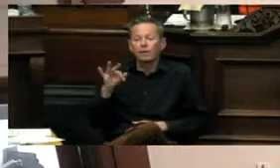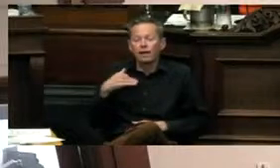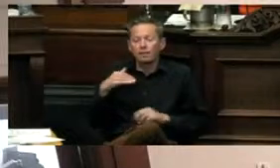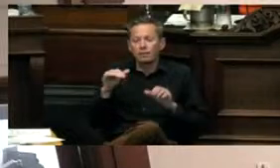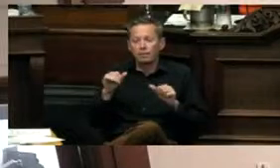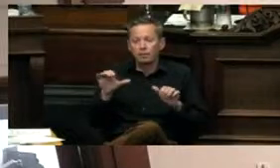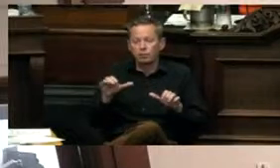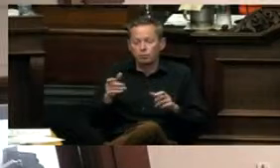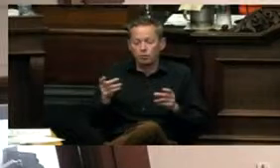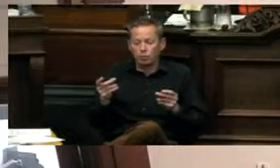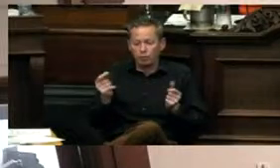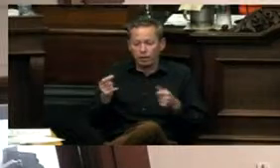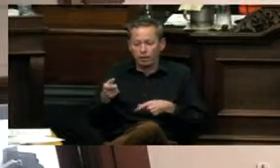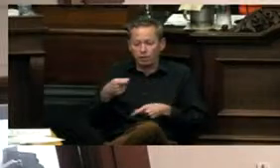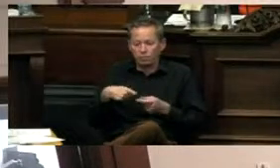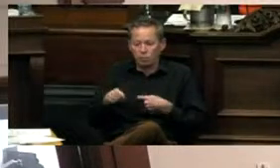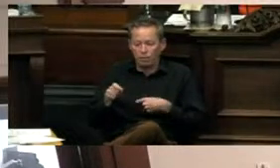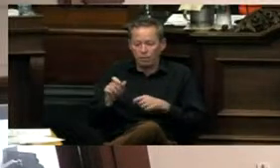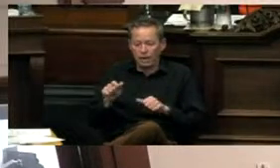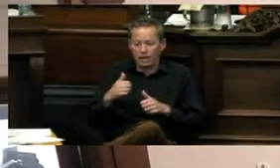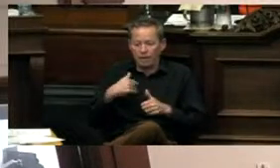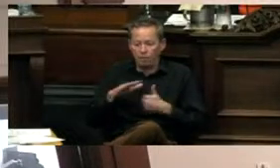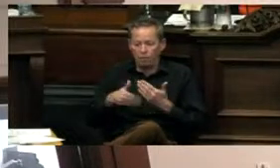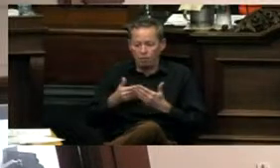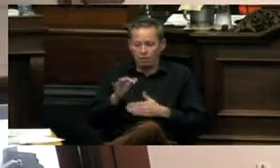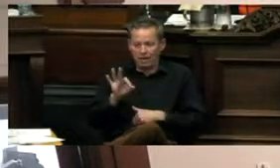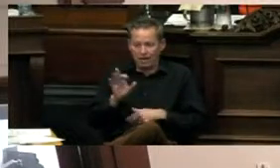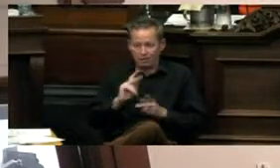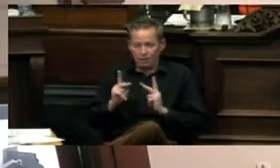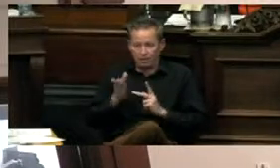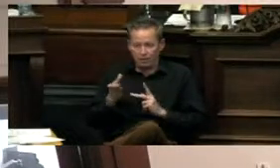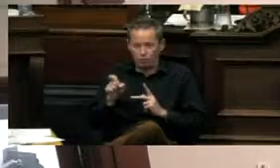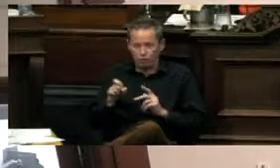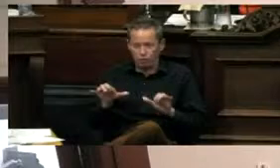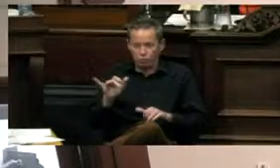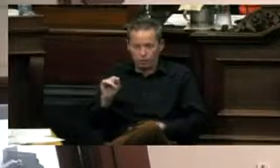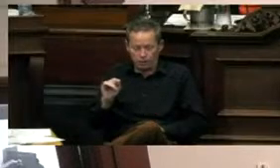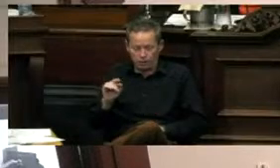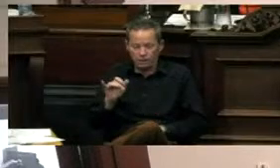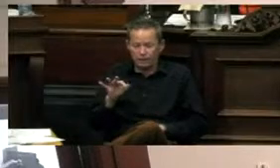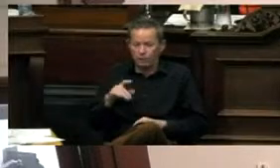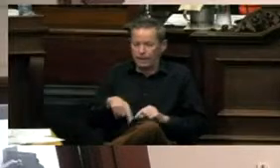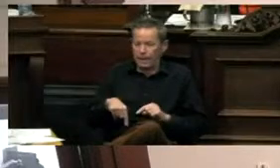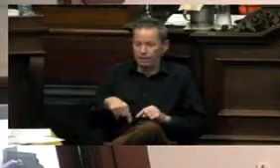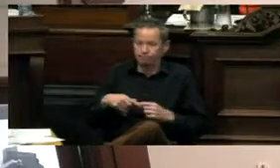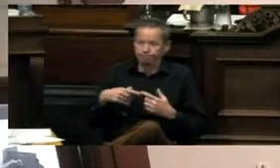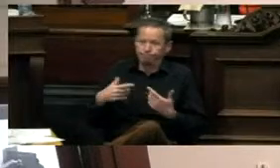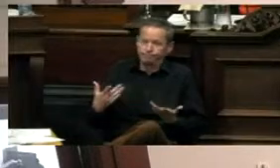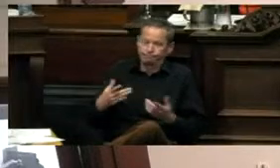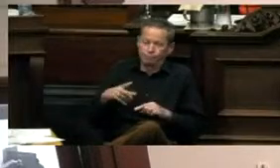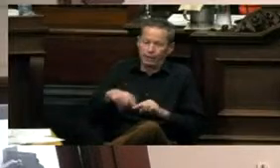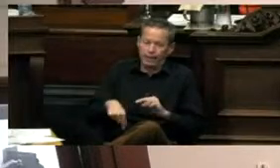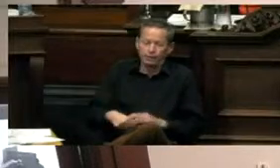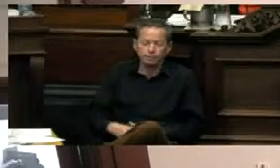that at the beginning of the month that I was going to have a death in the family on at that